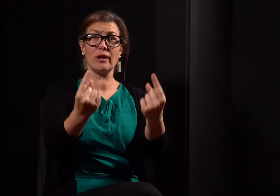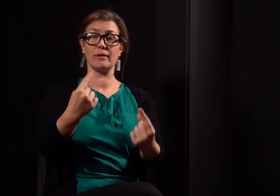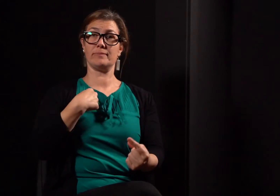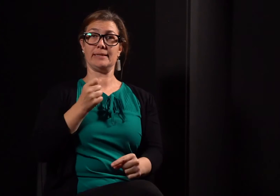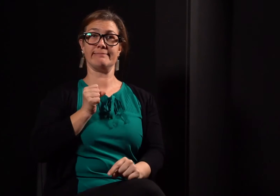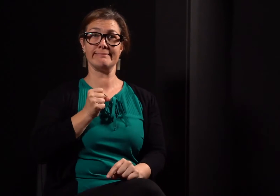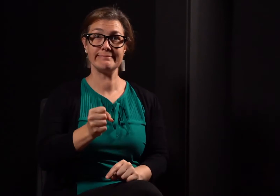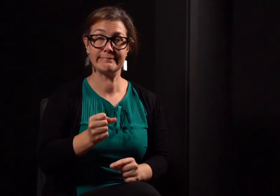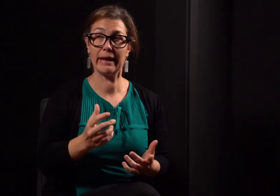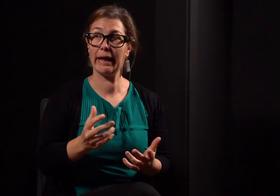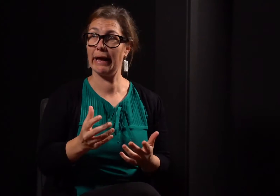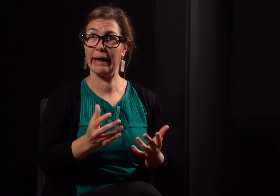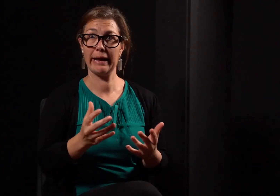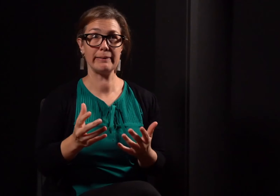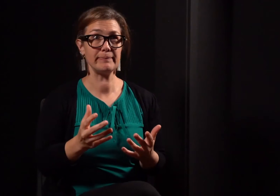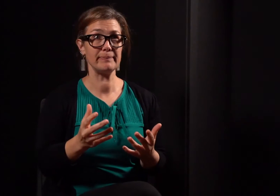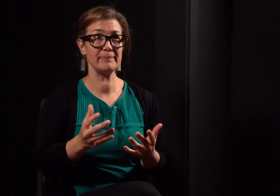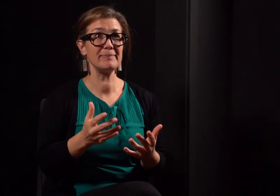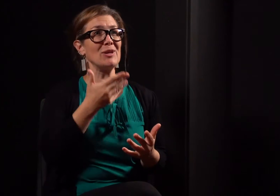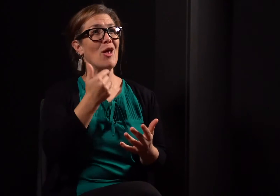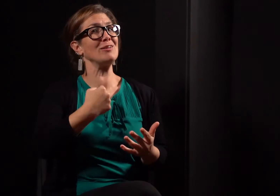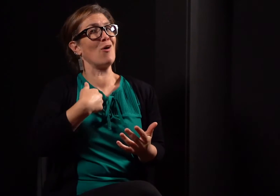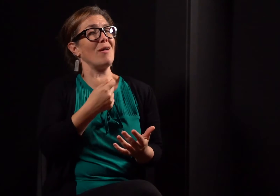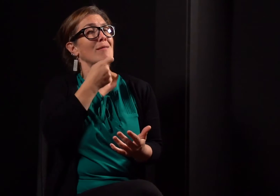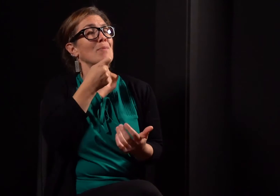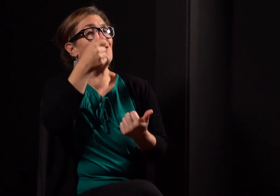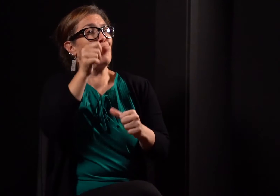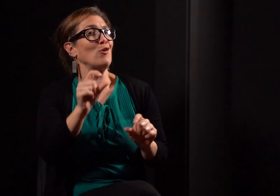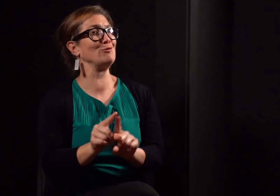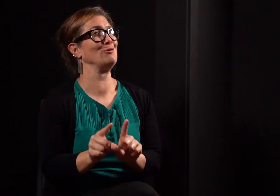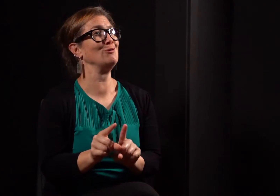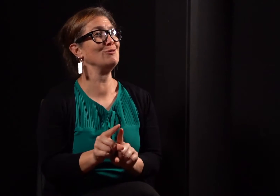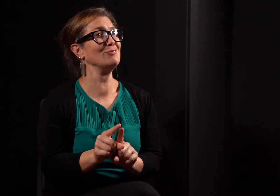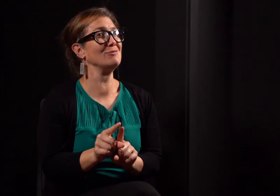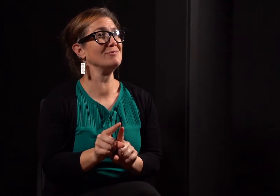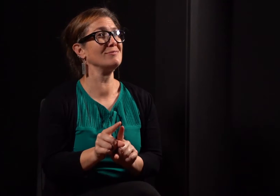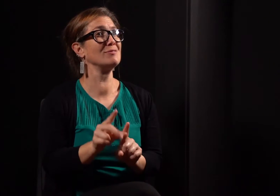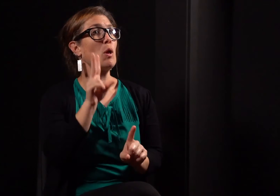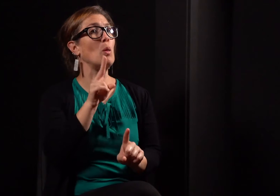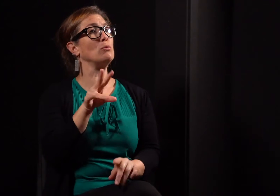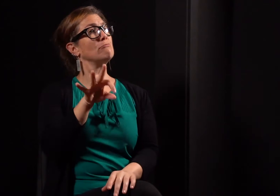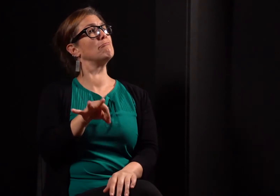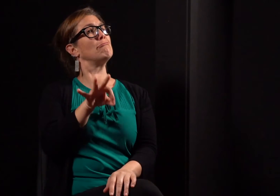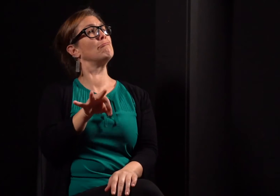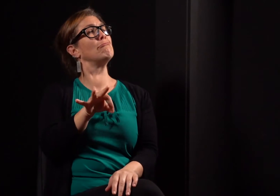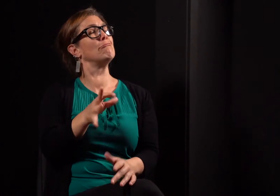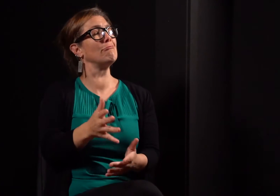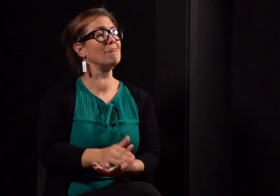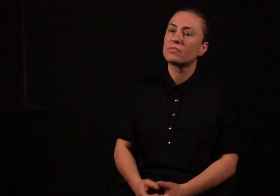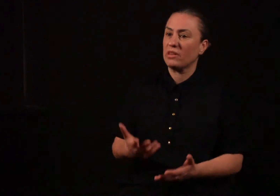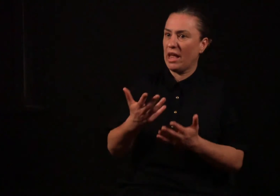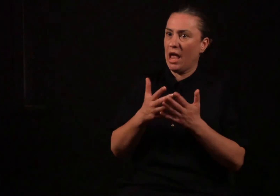cause obviously, I'm coming into this environment and people don't know me, but if I know the names, it's much smoother.